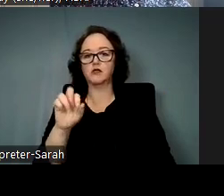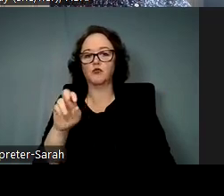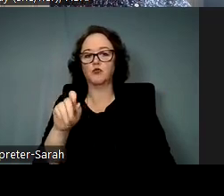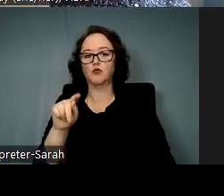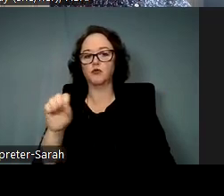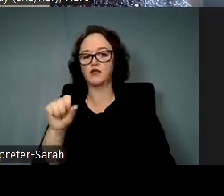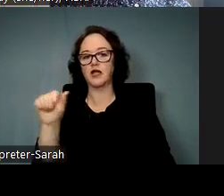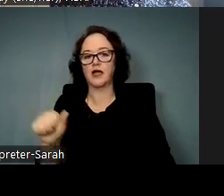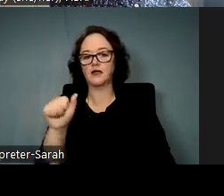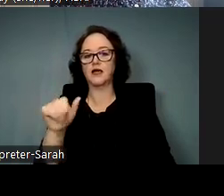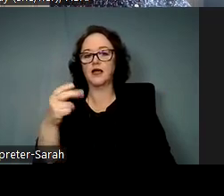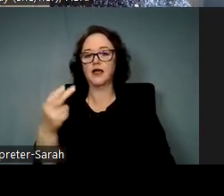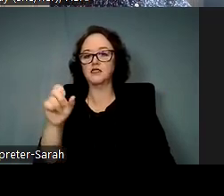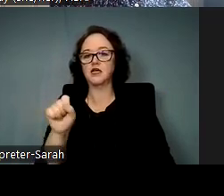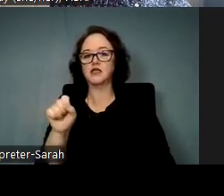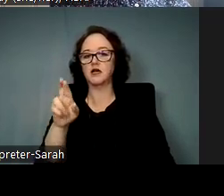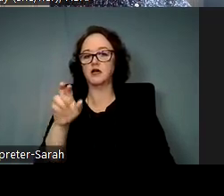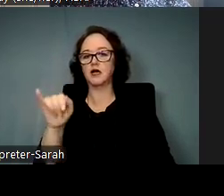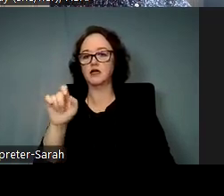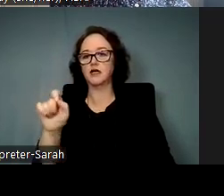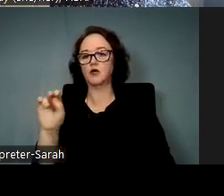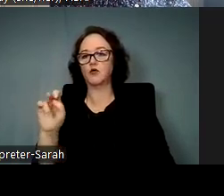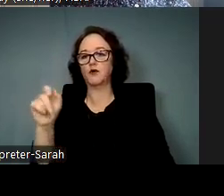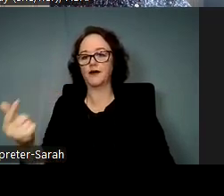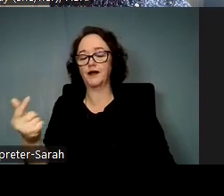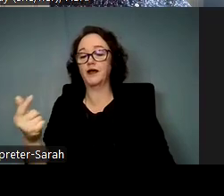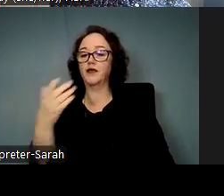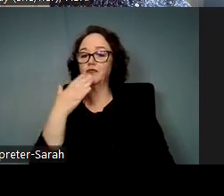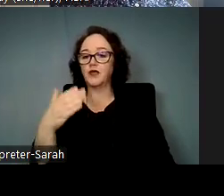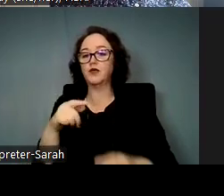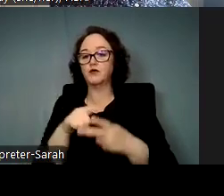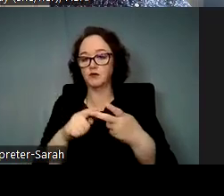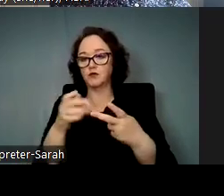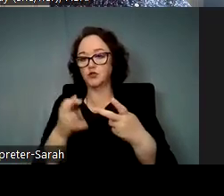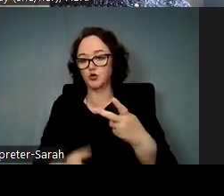to the interpreters for being here. We really appreciate your